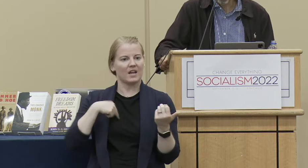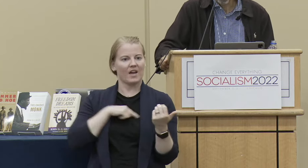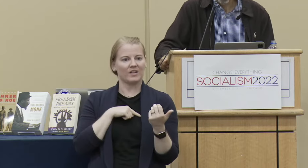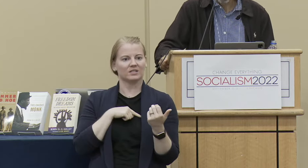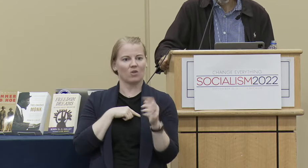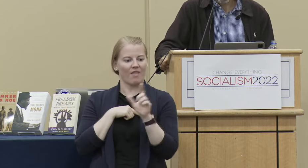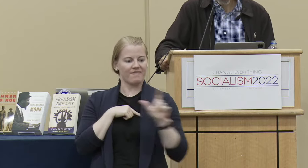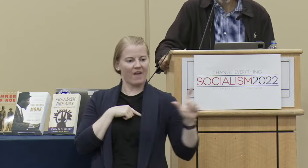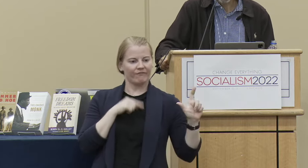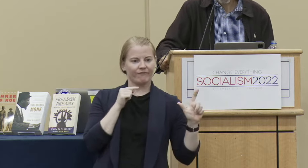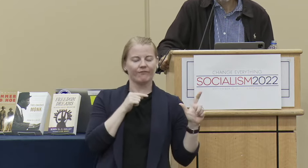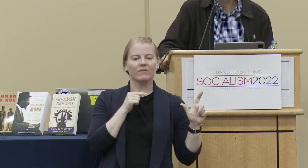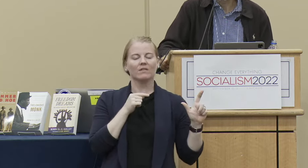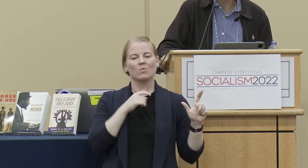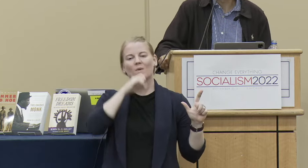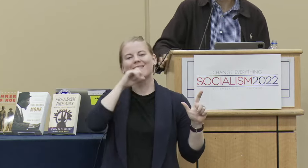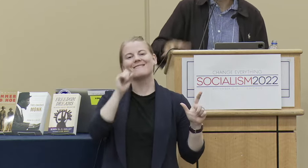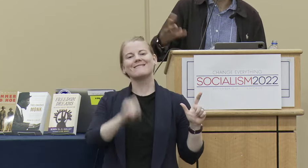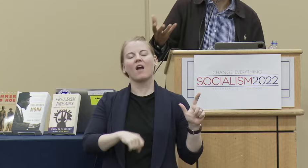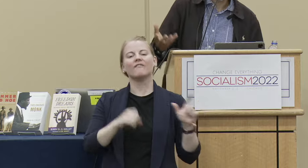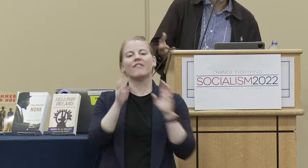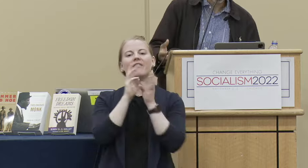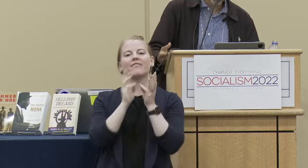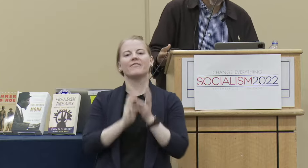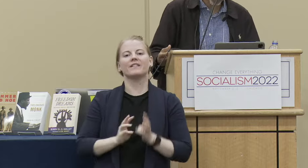And let me give you a concrete example. I mean, a lot of us on